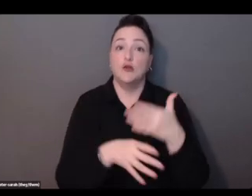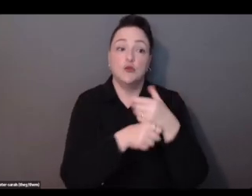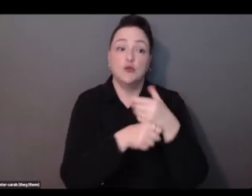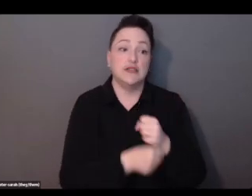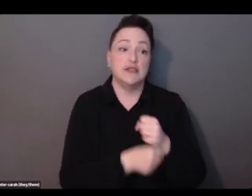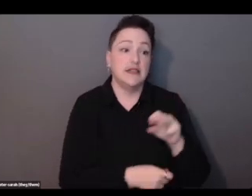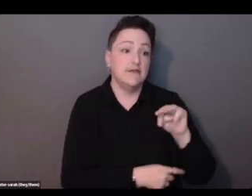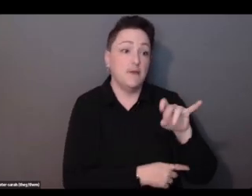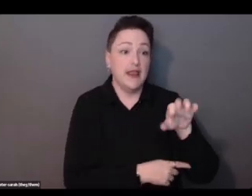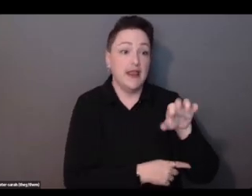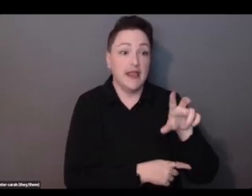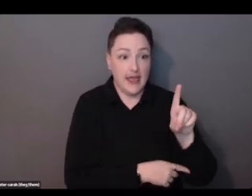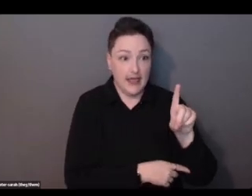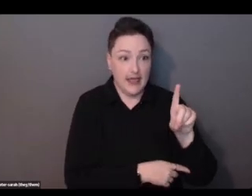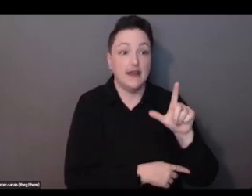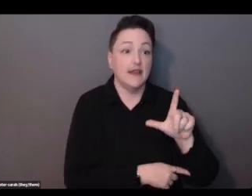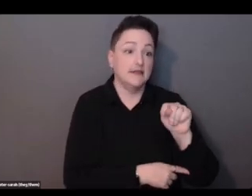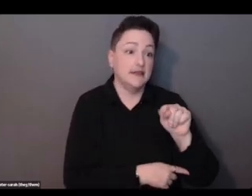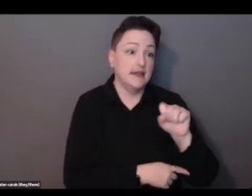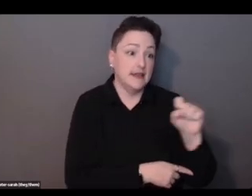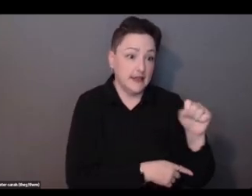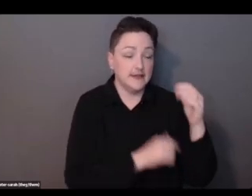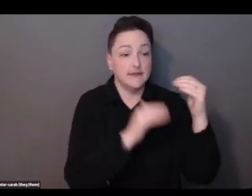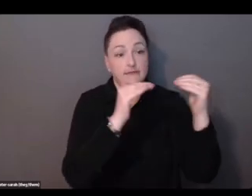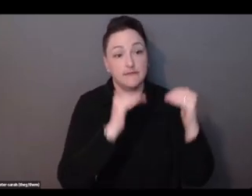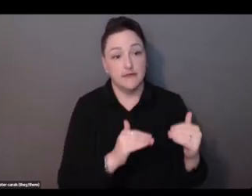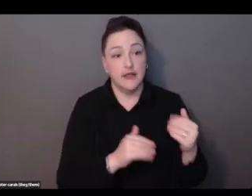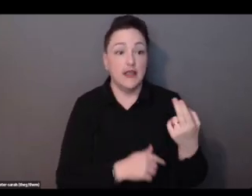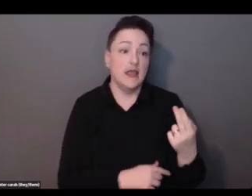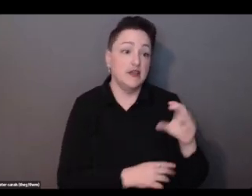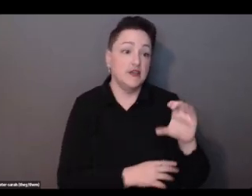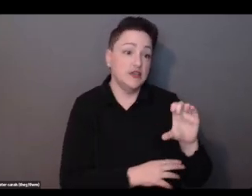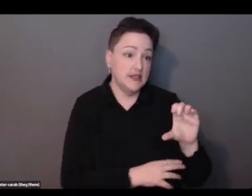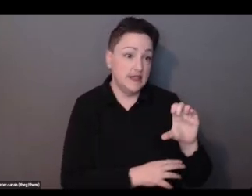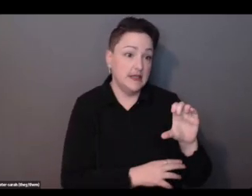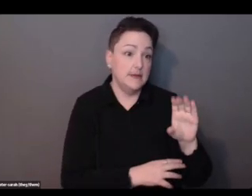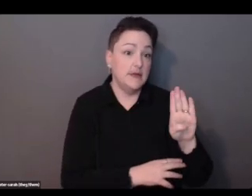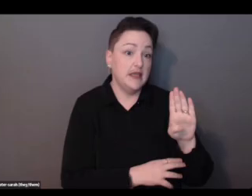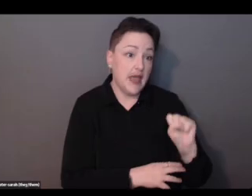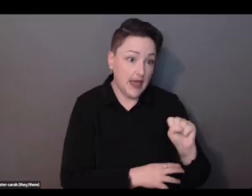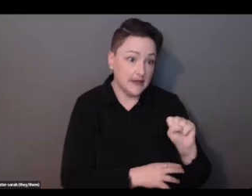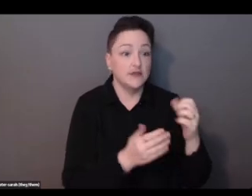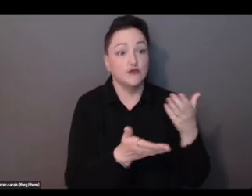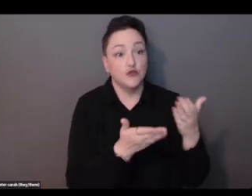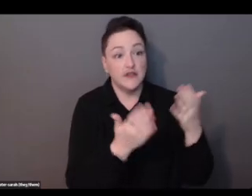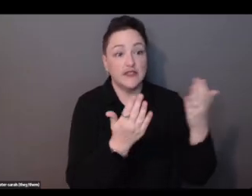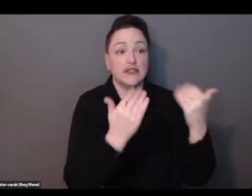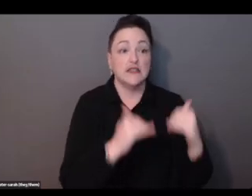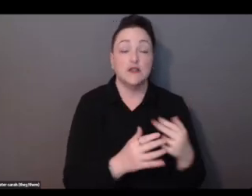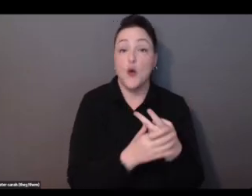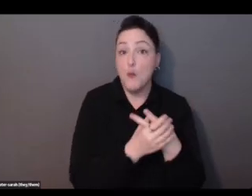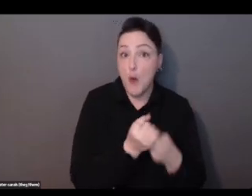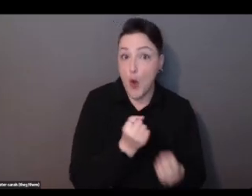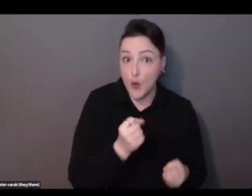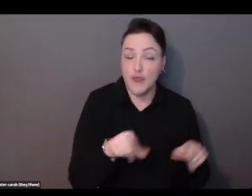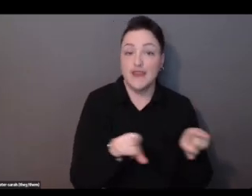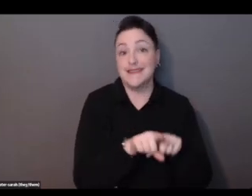institutional services, and then those who receive both types of services within the same year we've separated out here.